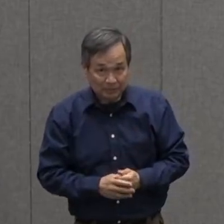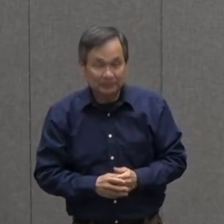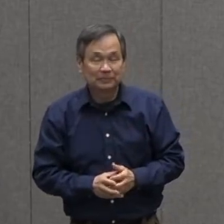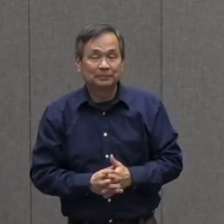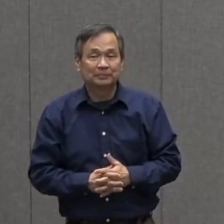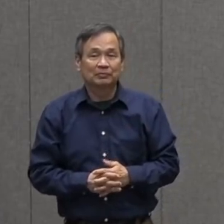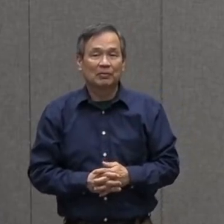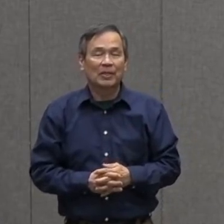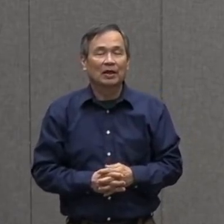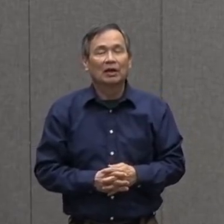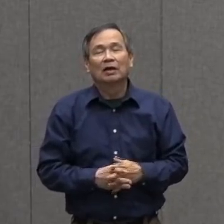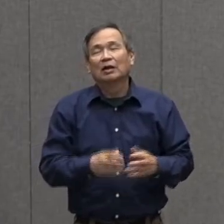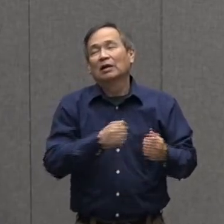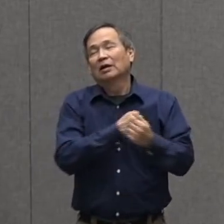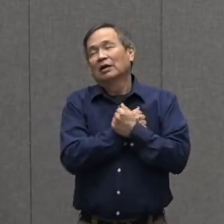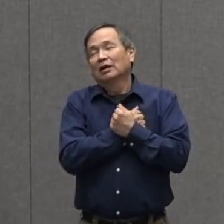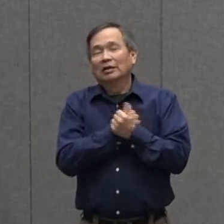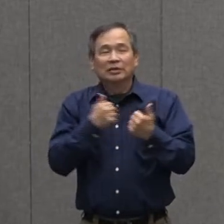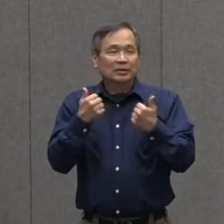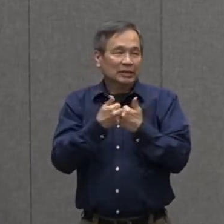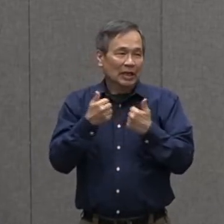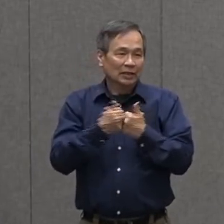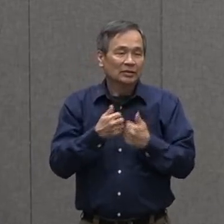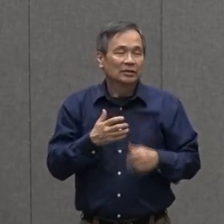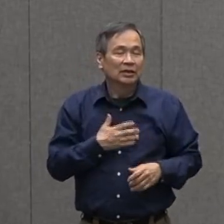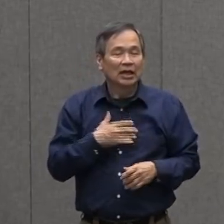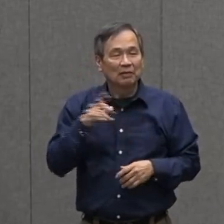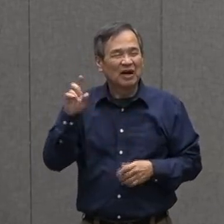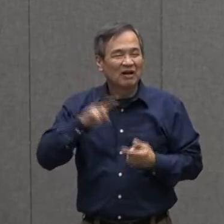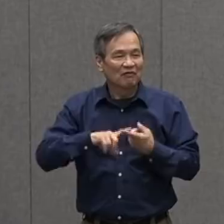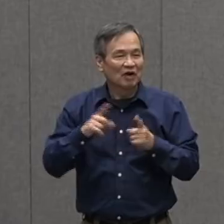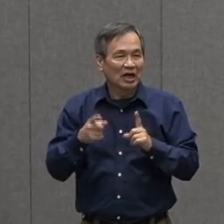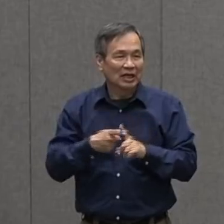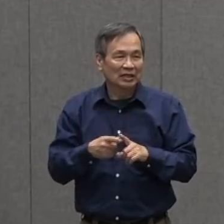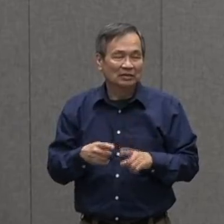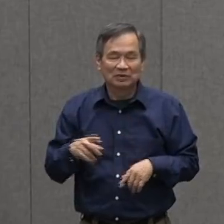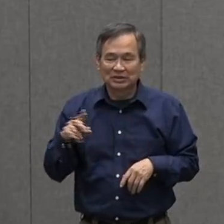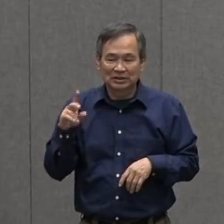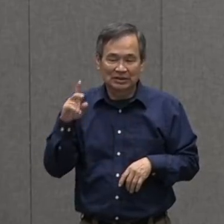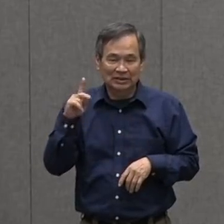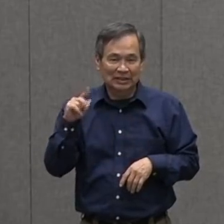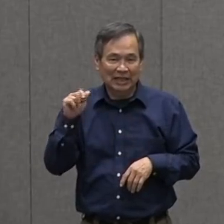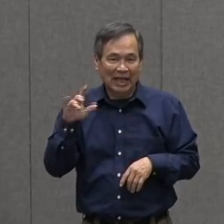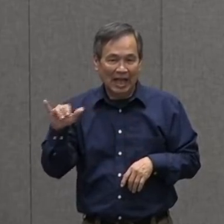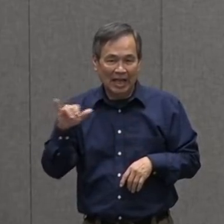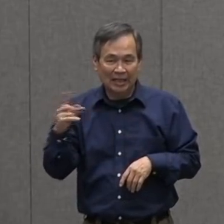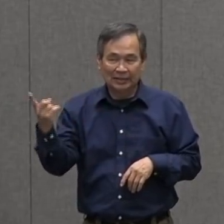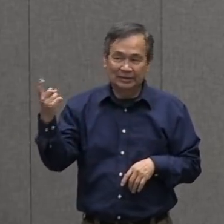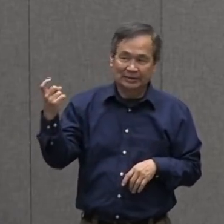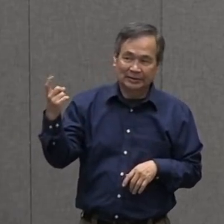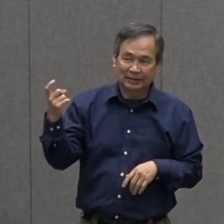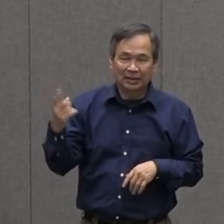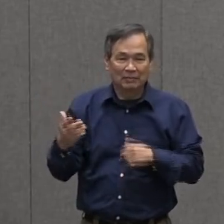Remember I love these games. So I'm gonna invite my friend Mrs. Kay up. And she's gonna help us with our game today.